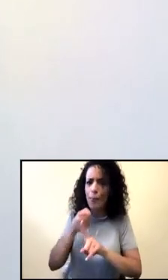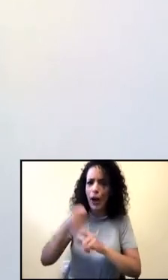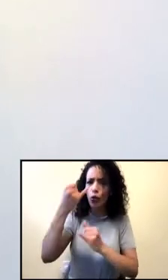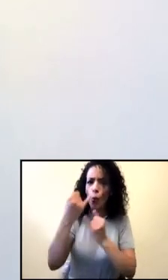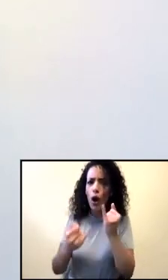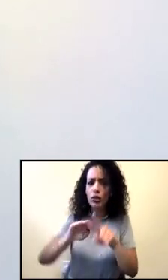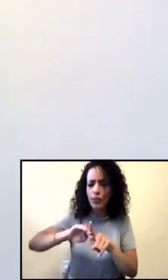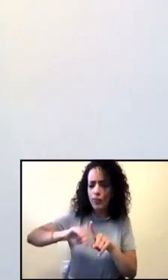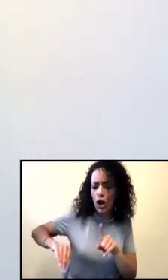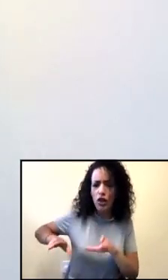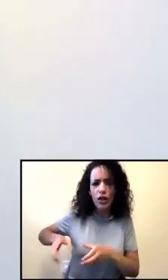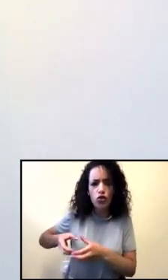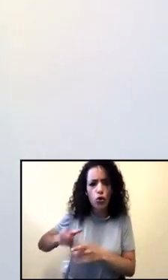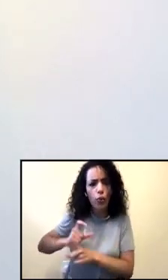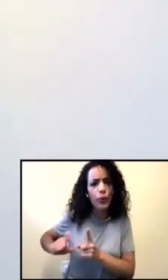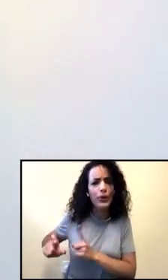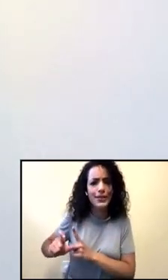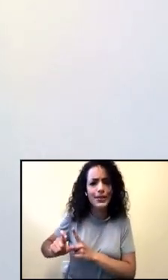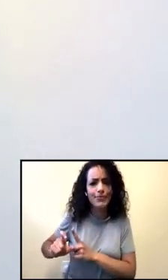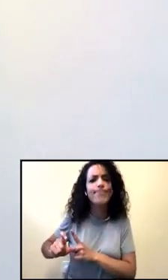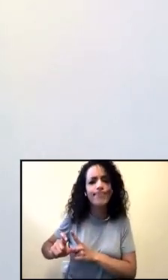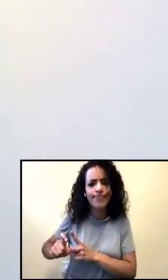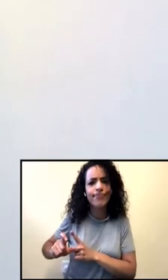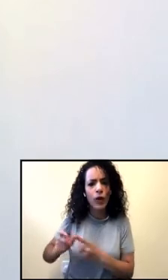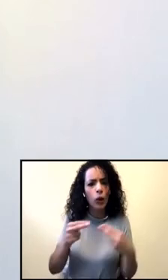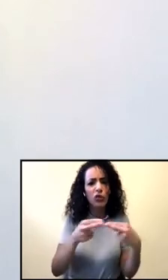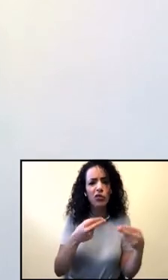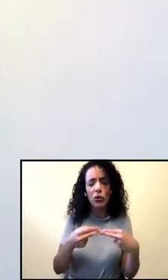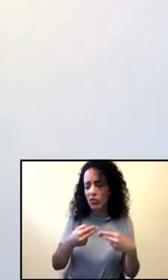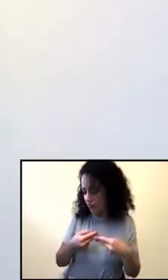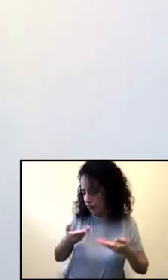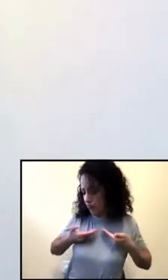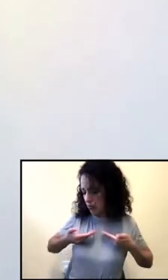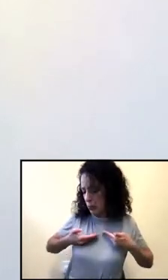was not being reflected back in the news and official reviews, and in fact was being actively